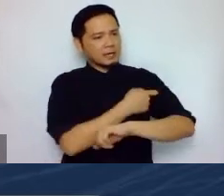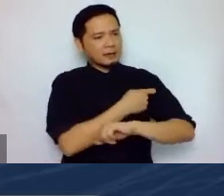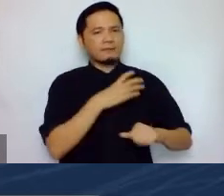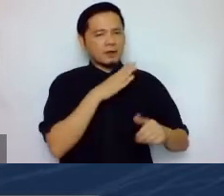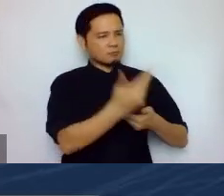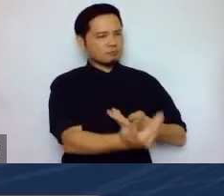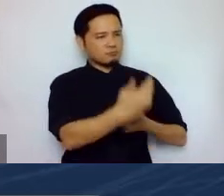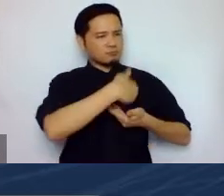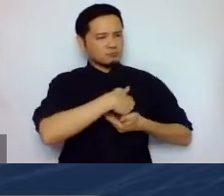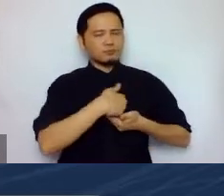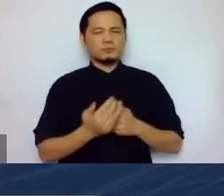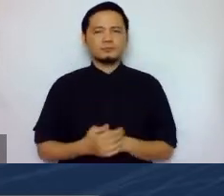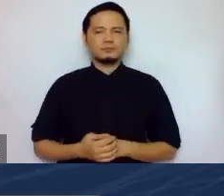Next slide.